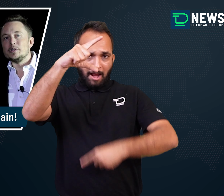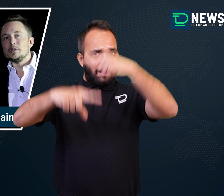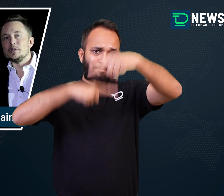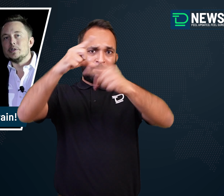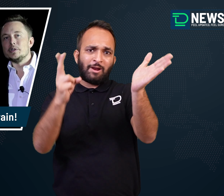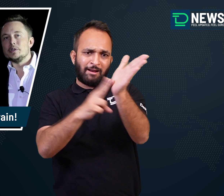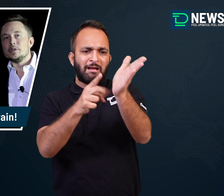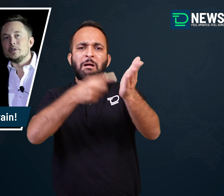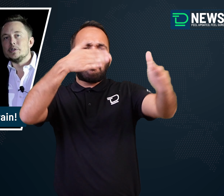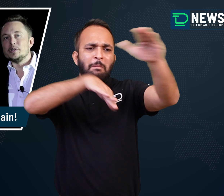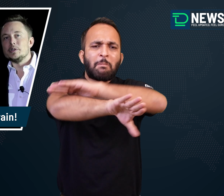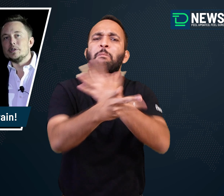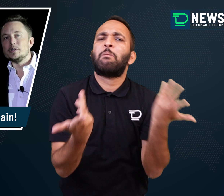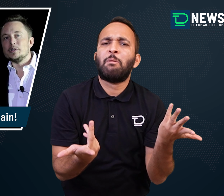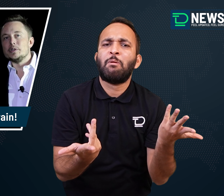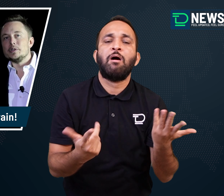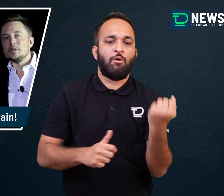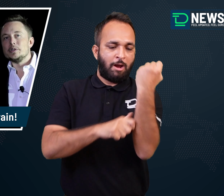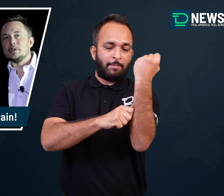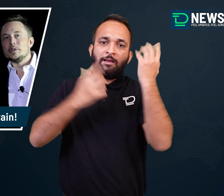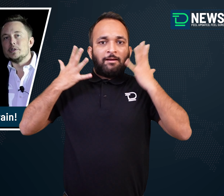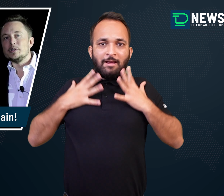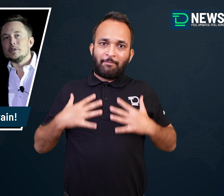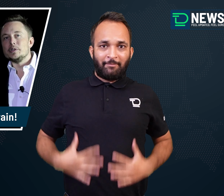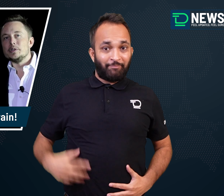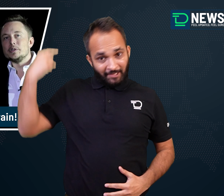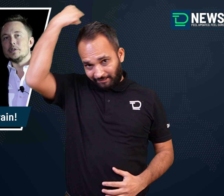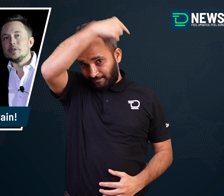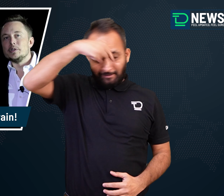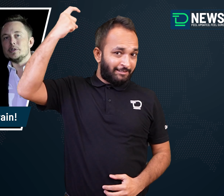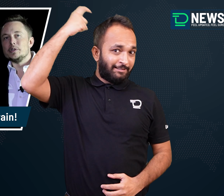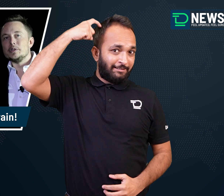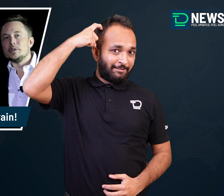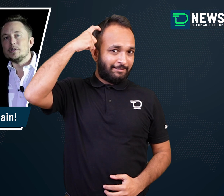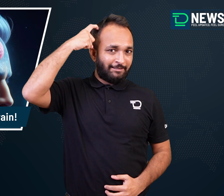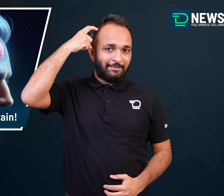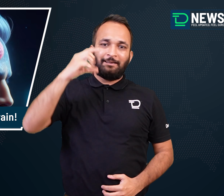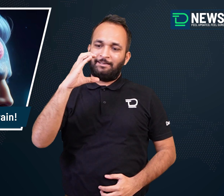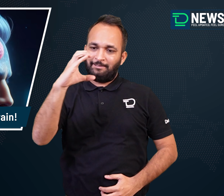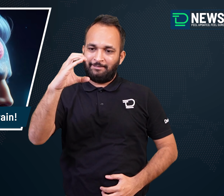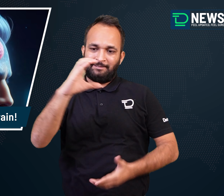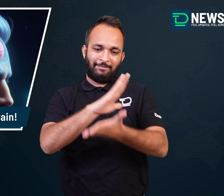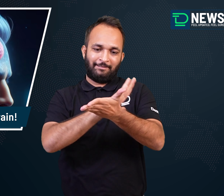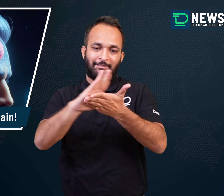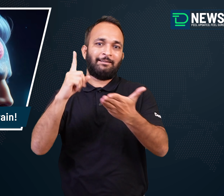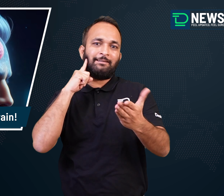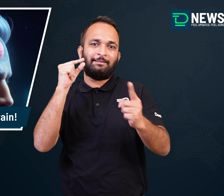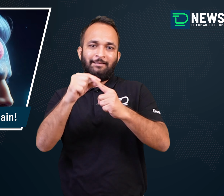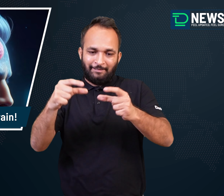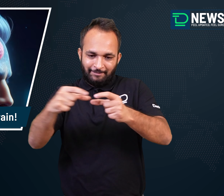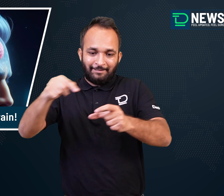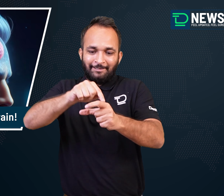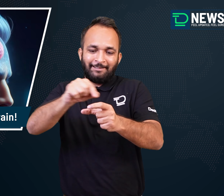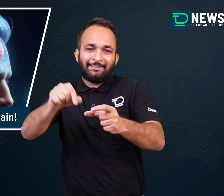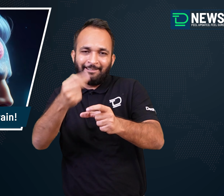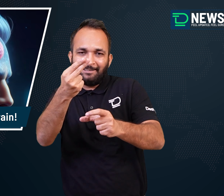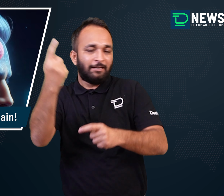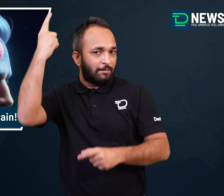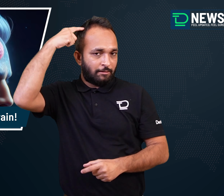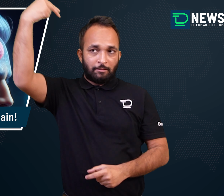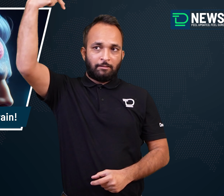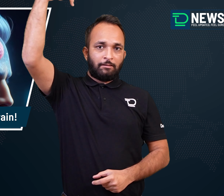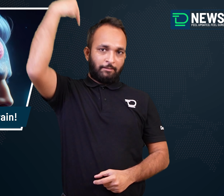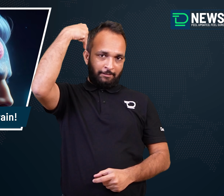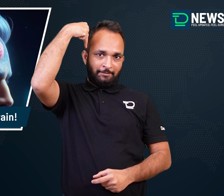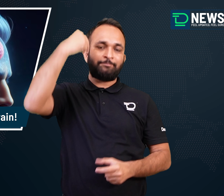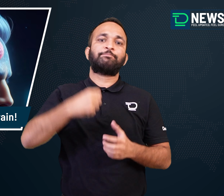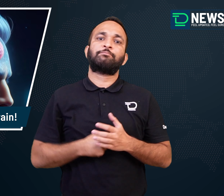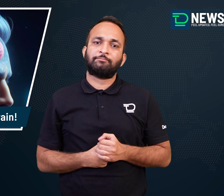In that company, they work to implant a chip into the brain.